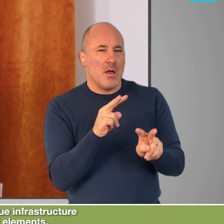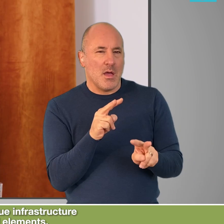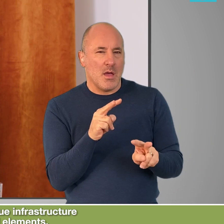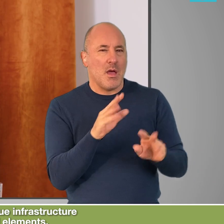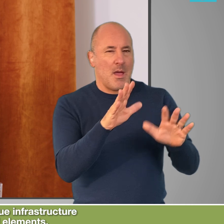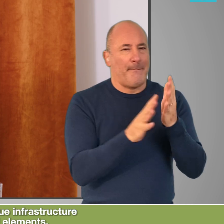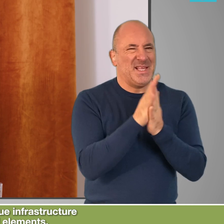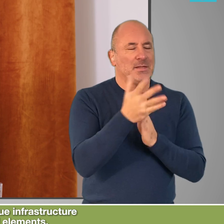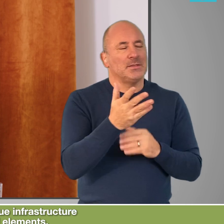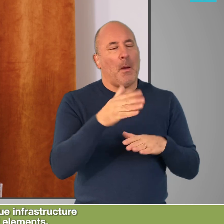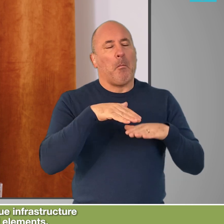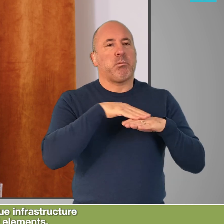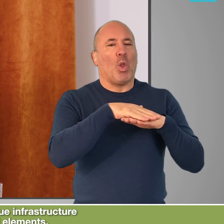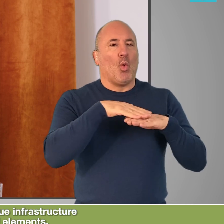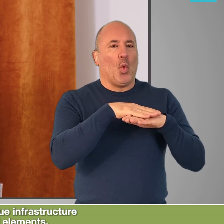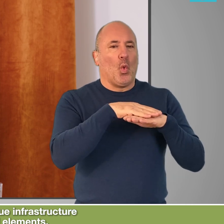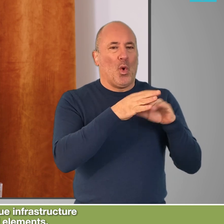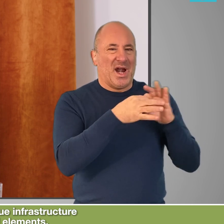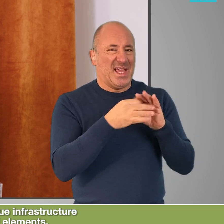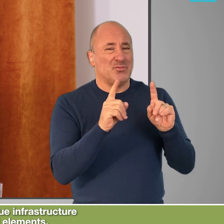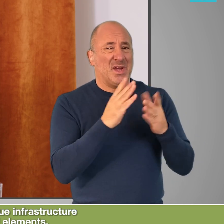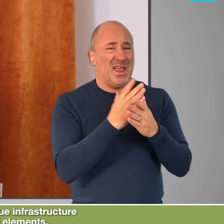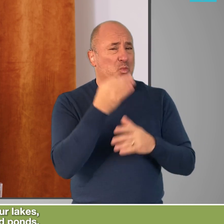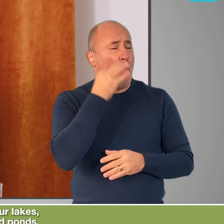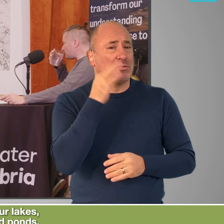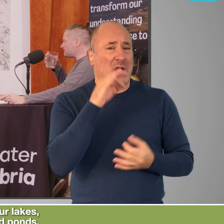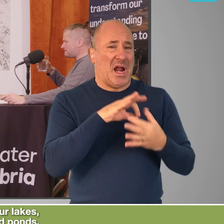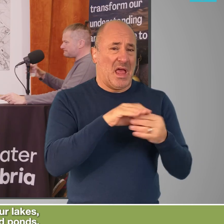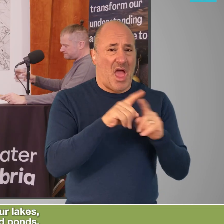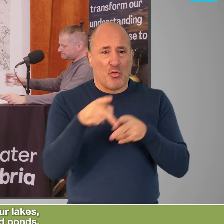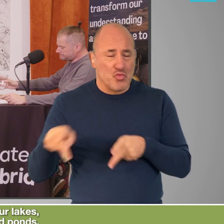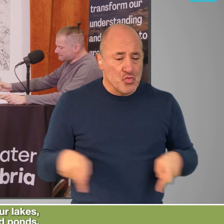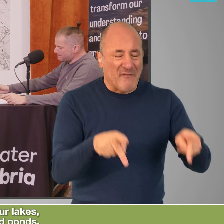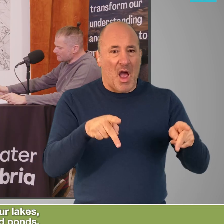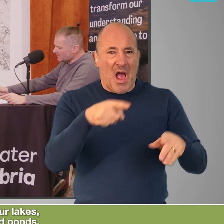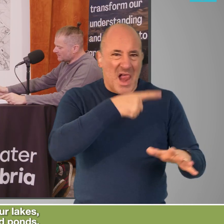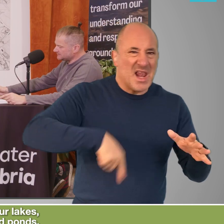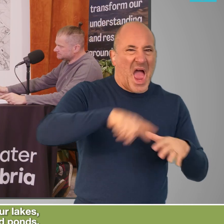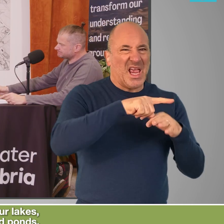would you say that the blue infrastructure is the water related elements, so your rivers, your lakes, your wetlands and ponds,